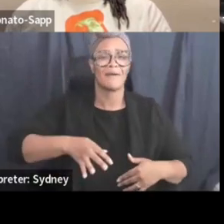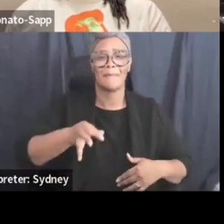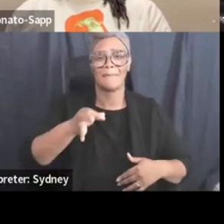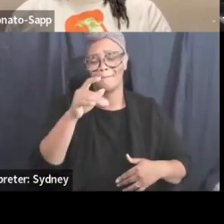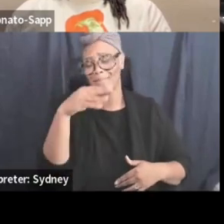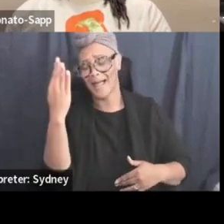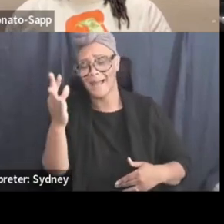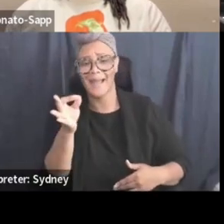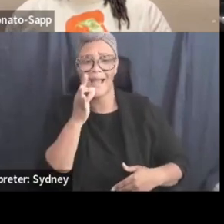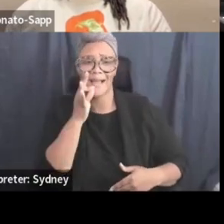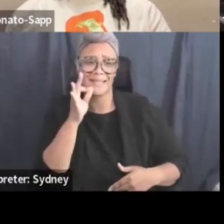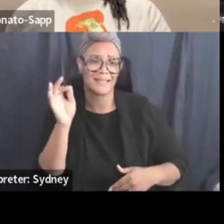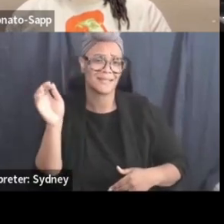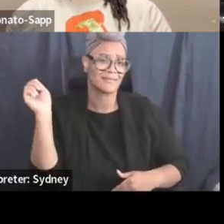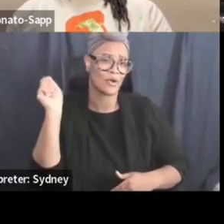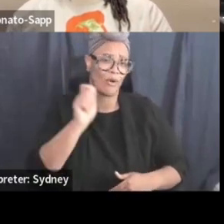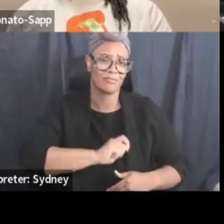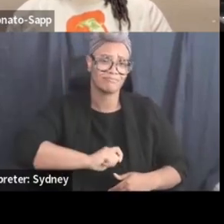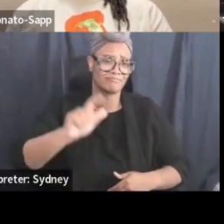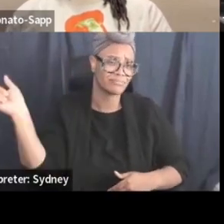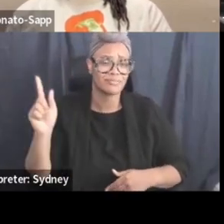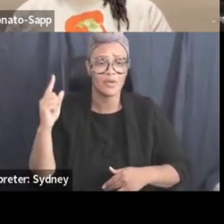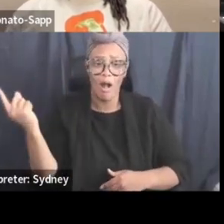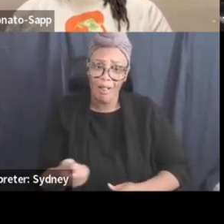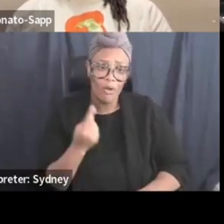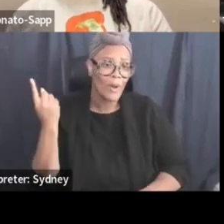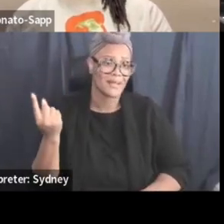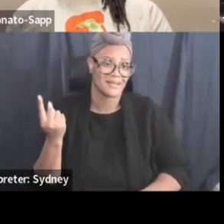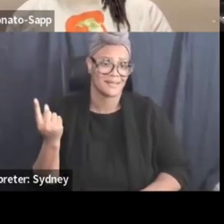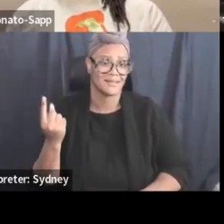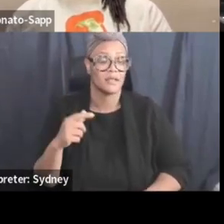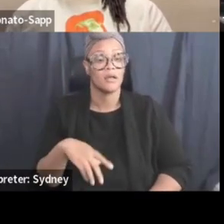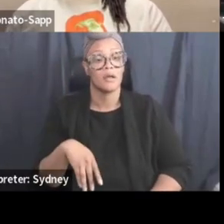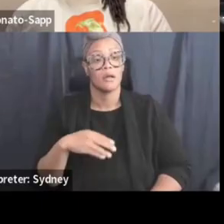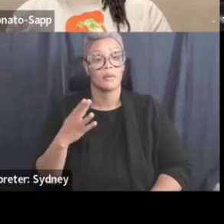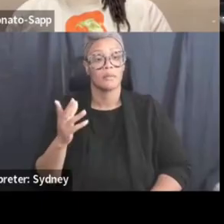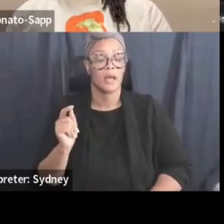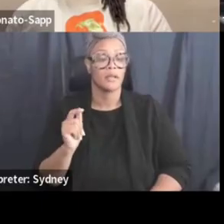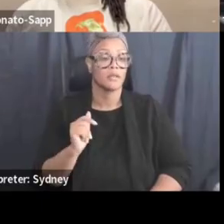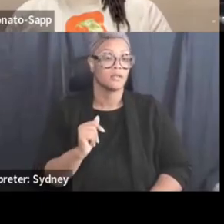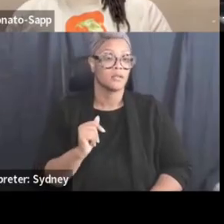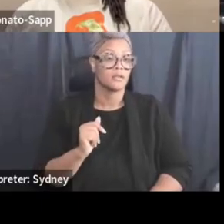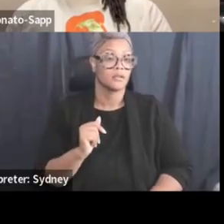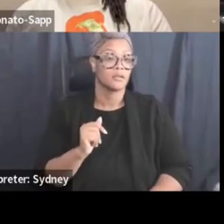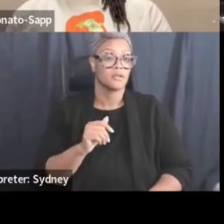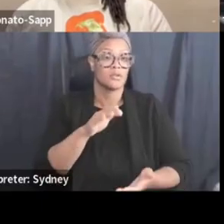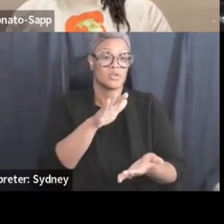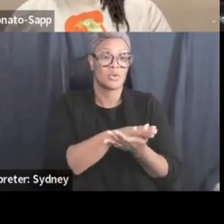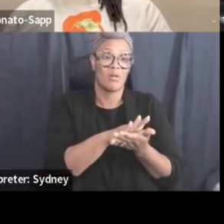Schools are not places of joy more often than not, right? And so how do we make room for joy?